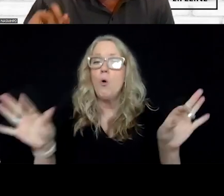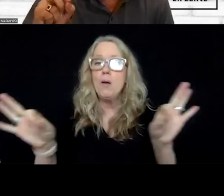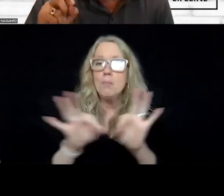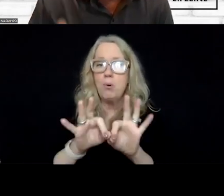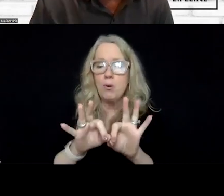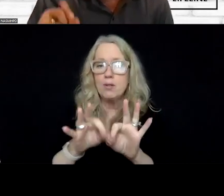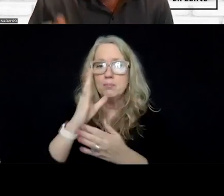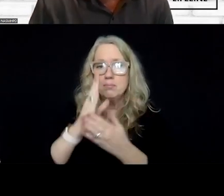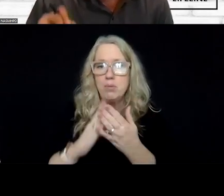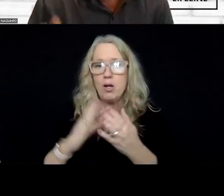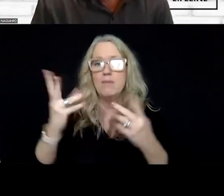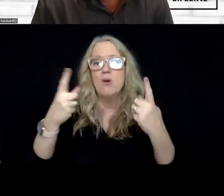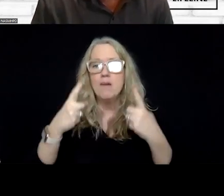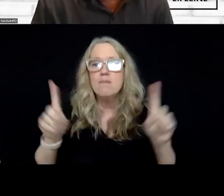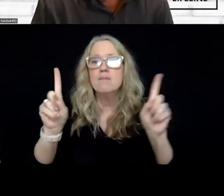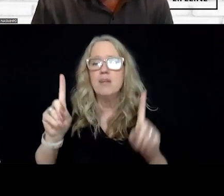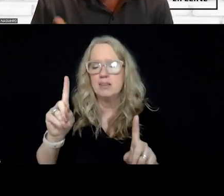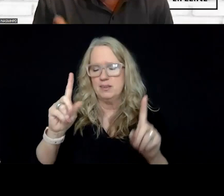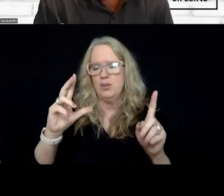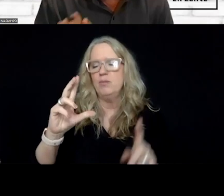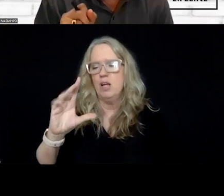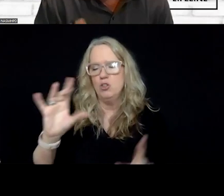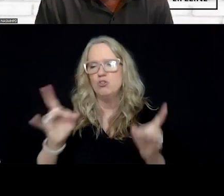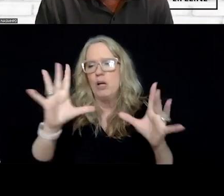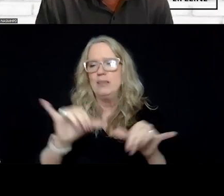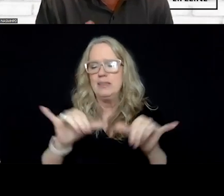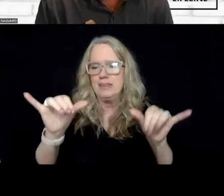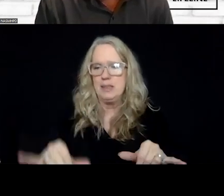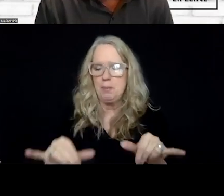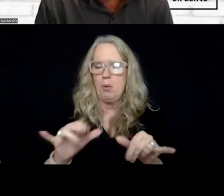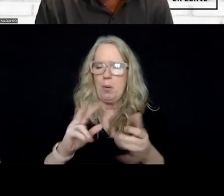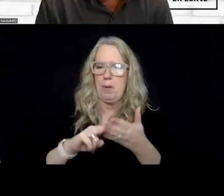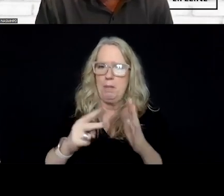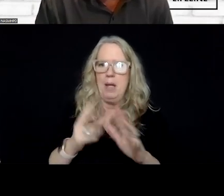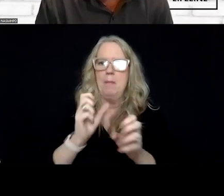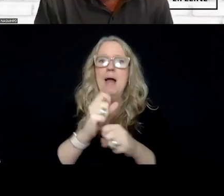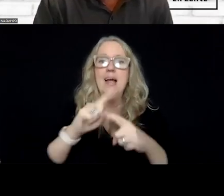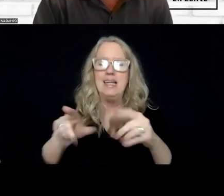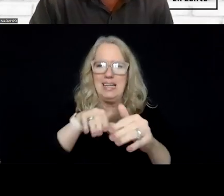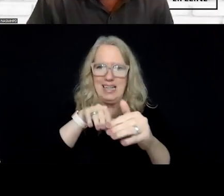AN EFFECTIVE CRISIS SYSTEM IS MAKING IT ACCESSIBLE. WE HAVE TALKED ABOUT THAT.